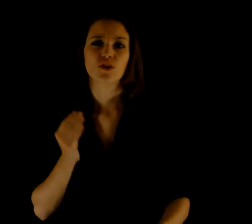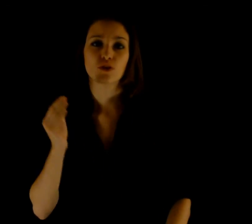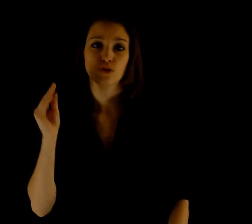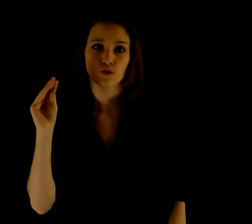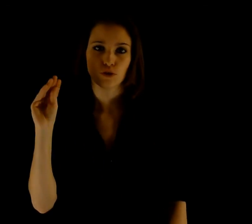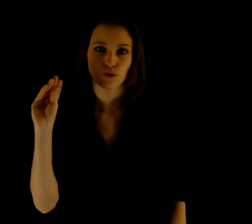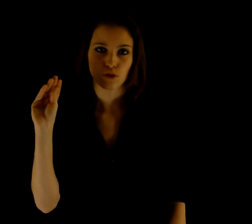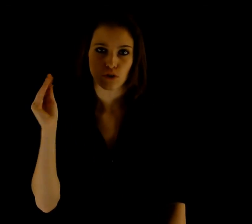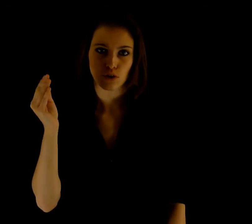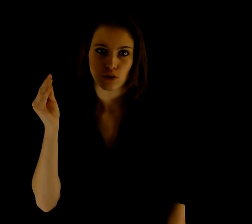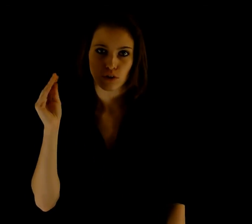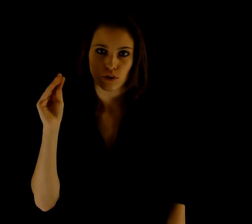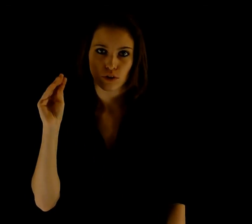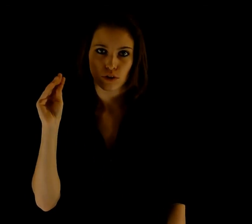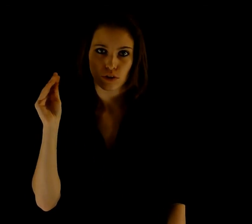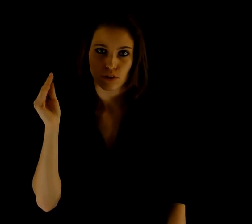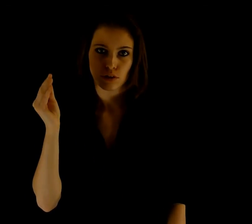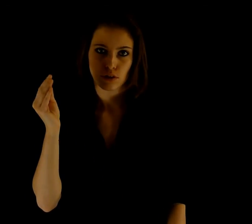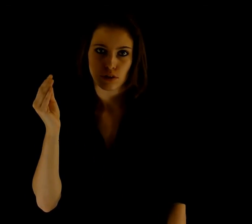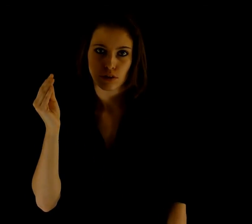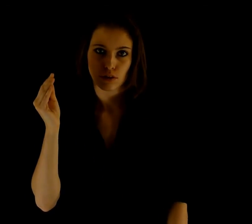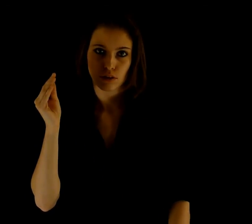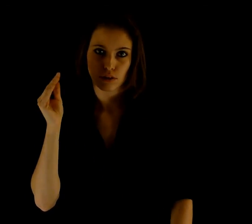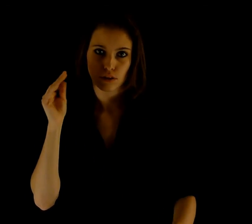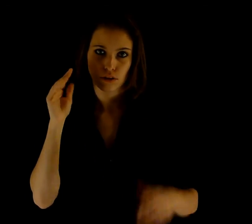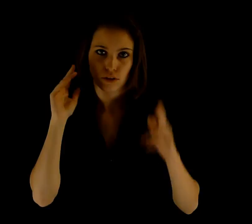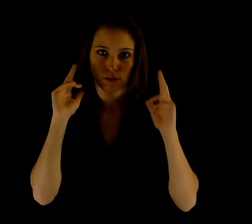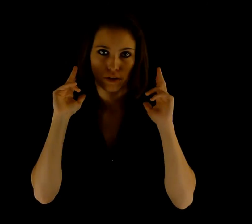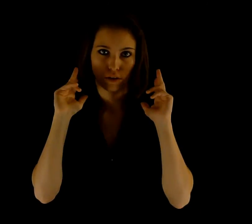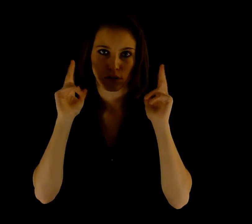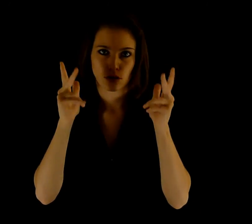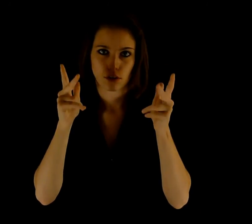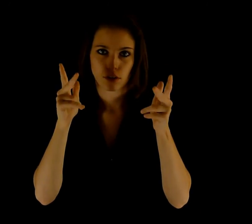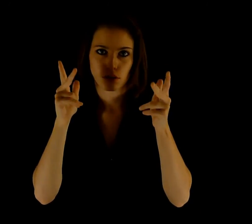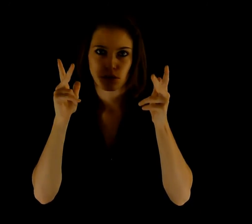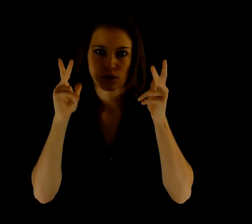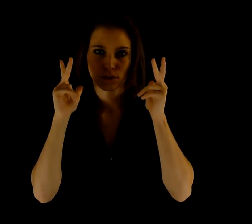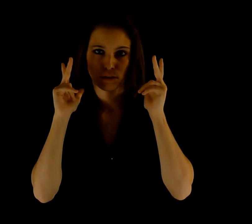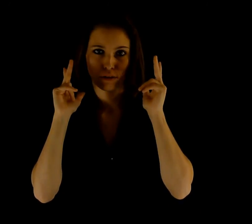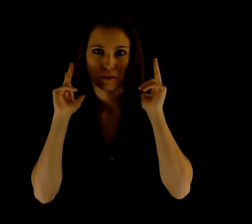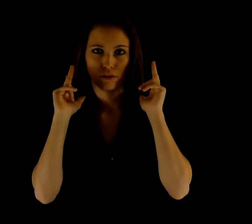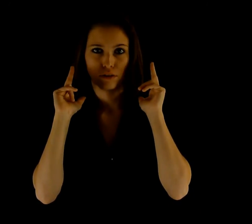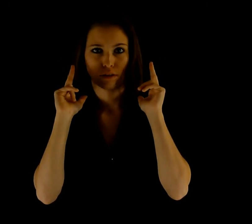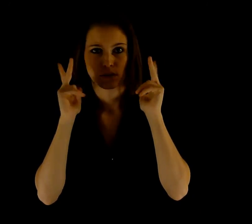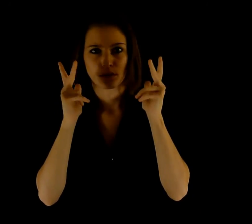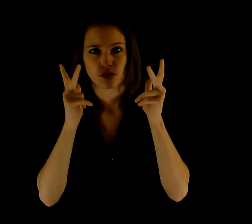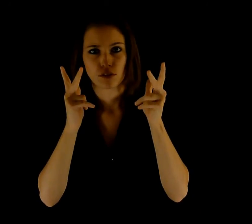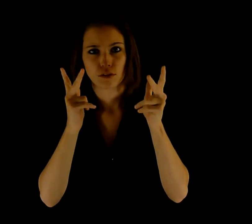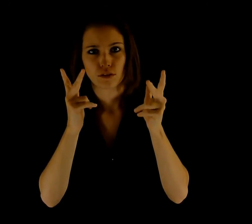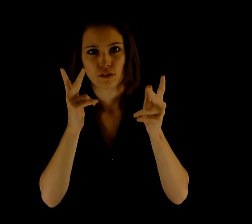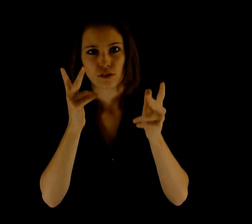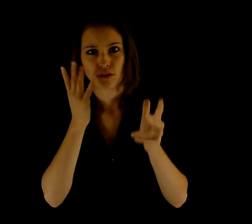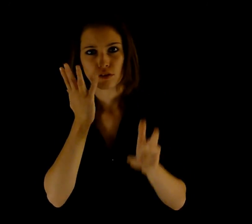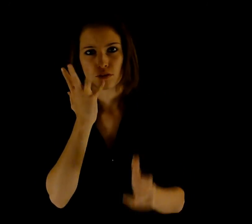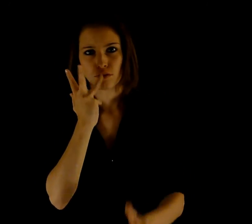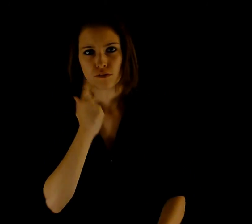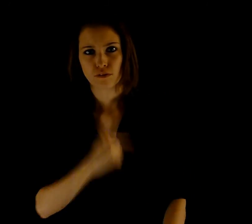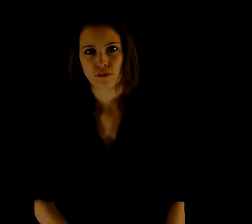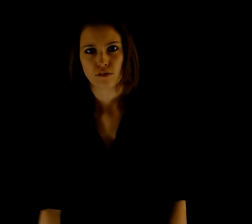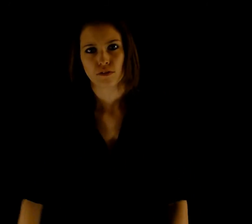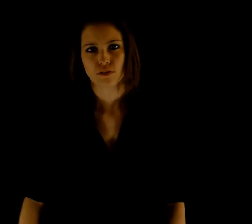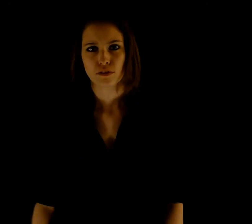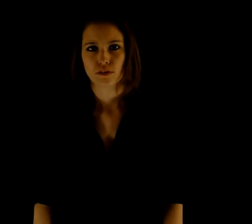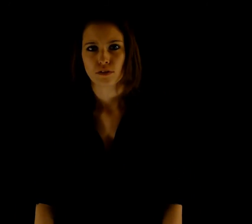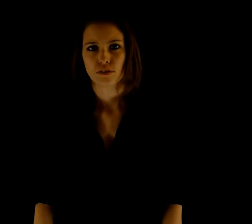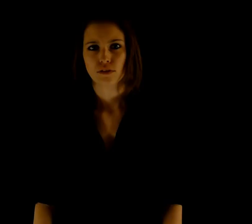YOUNG FUN WANT And boys just want to have fun